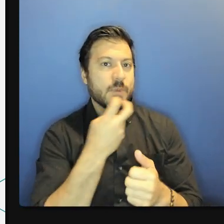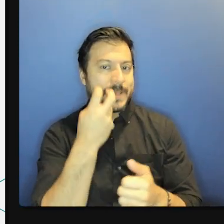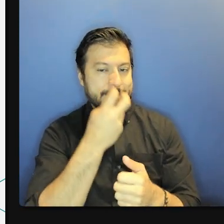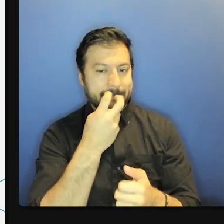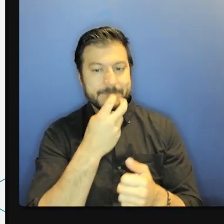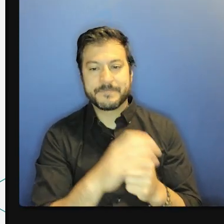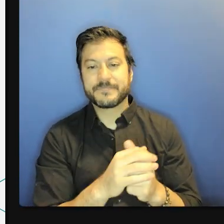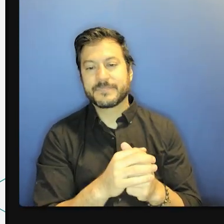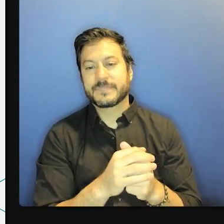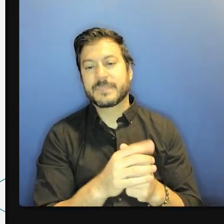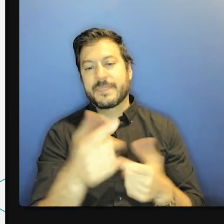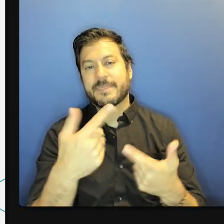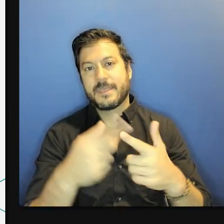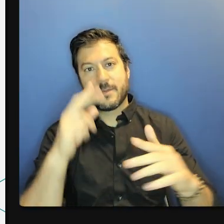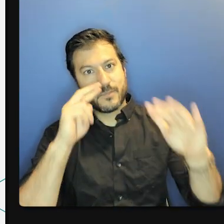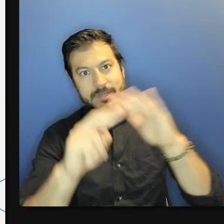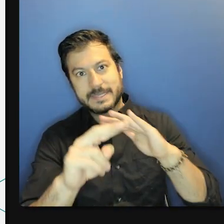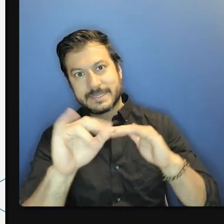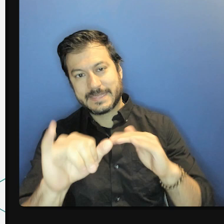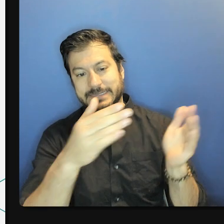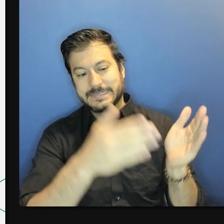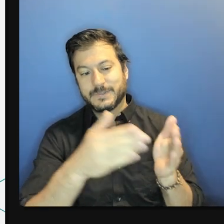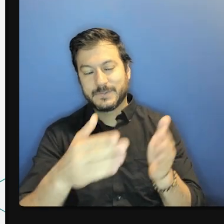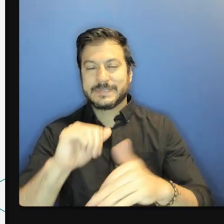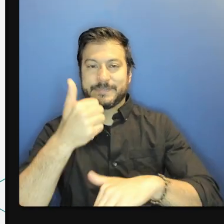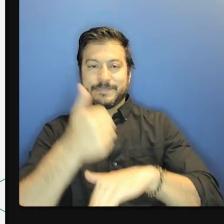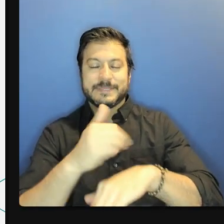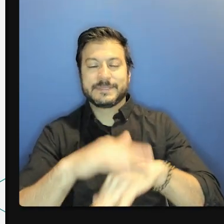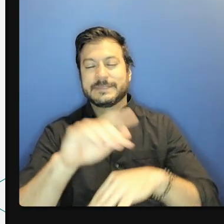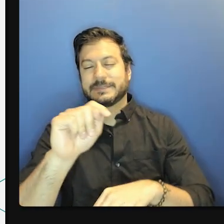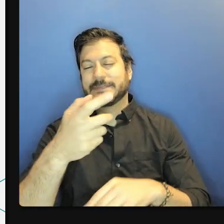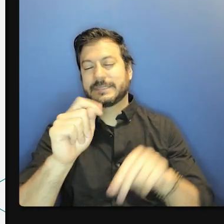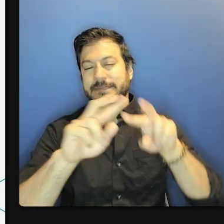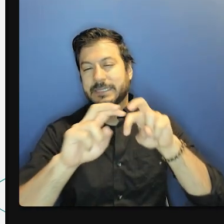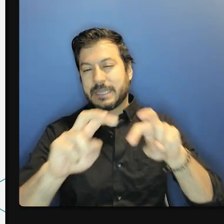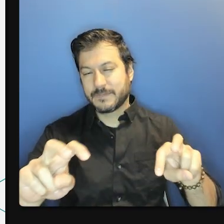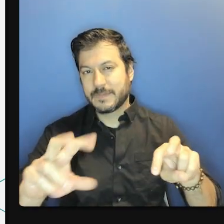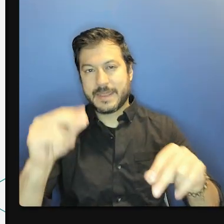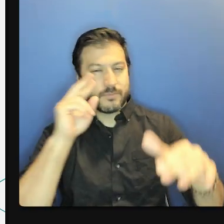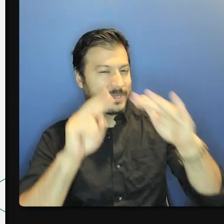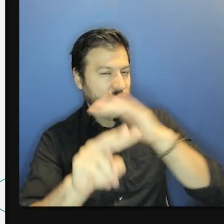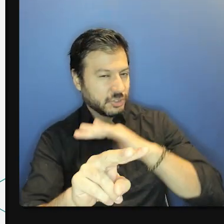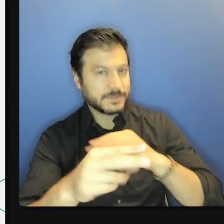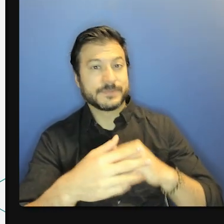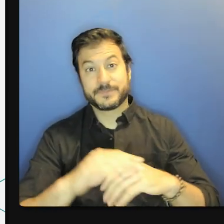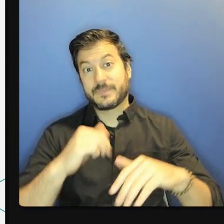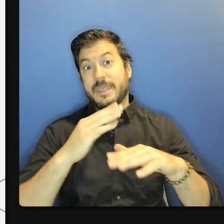Finally, the TTS Viseme generator predicts the Viseme sequence, based on text analysis and acoustic prediction.